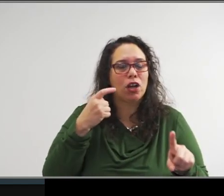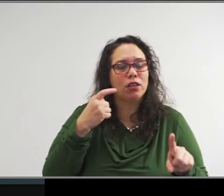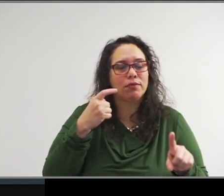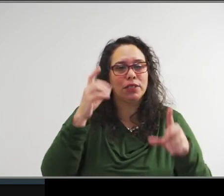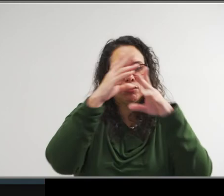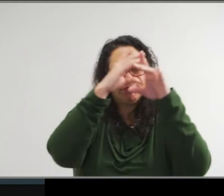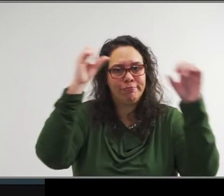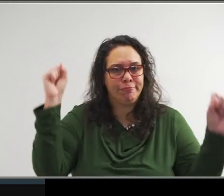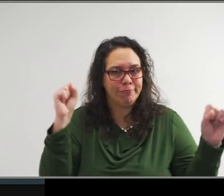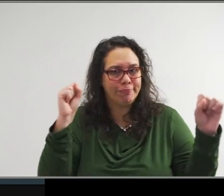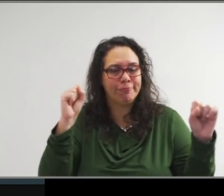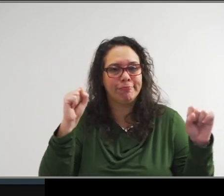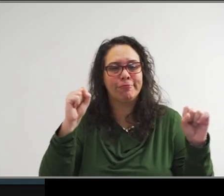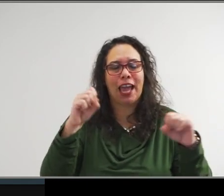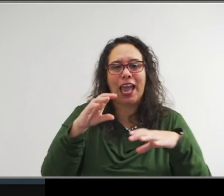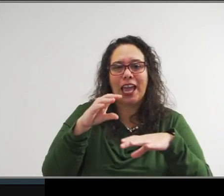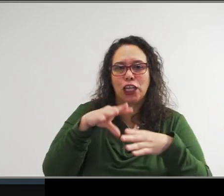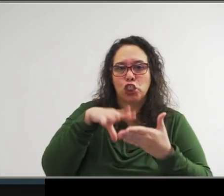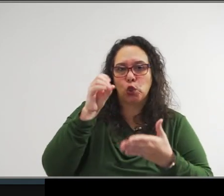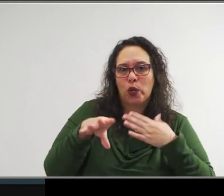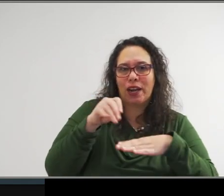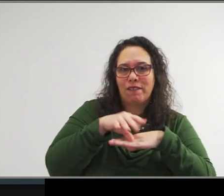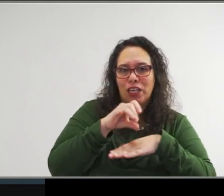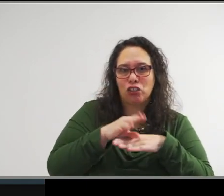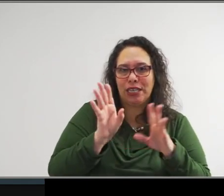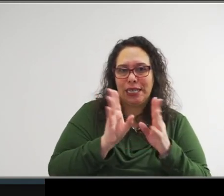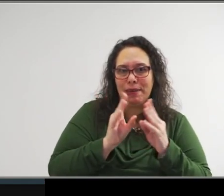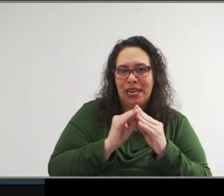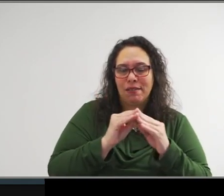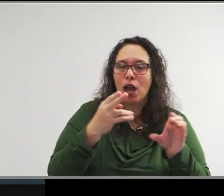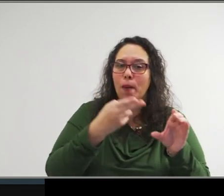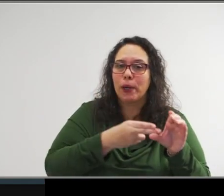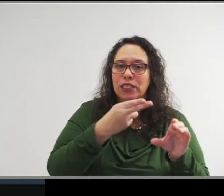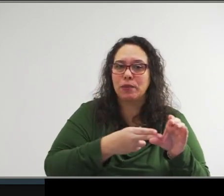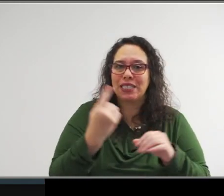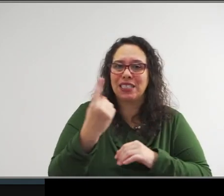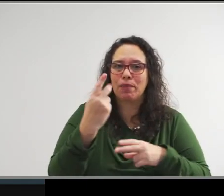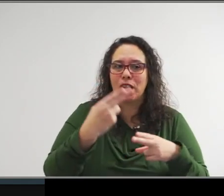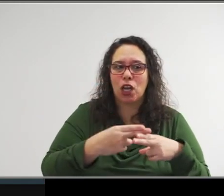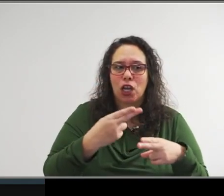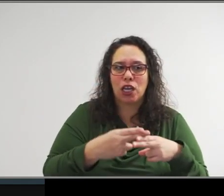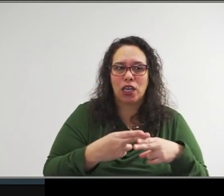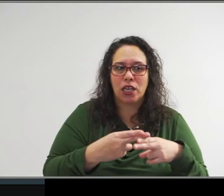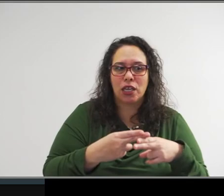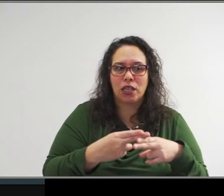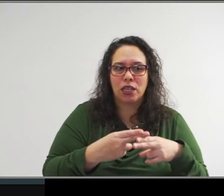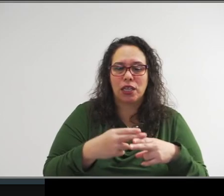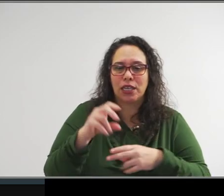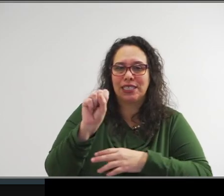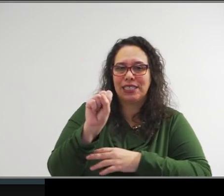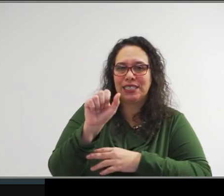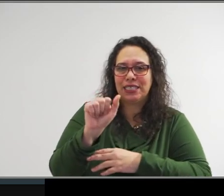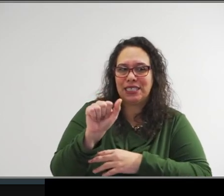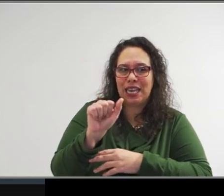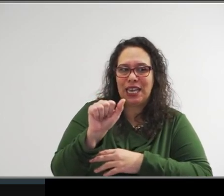student advisory committee that participated in something called SABLES student advisory board